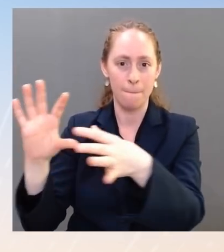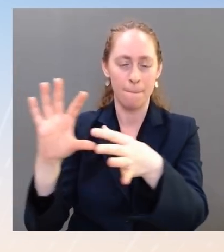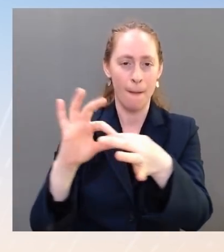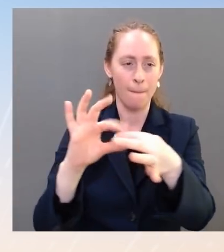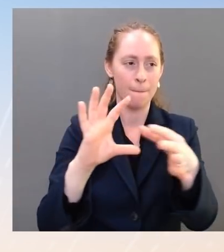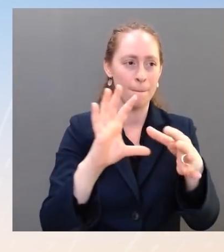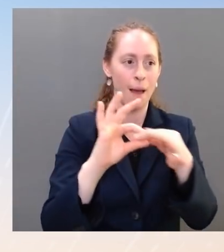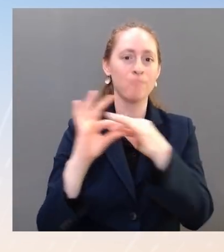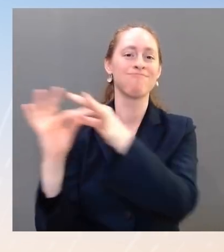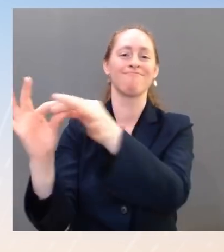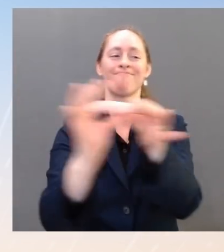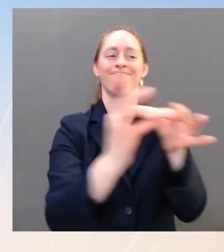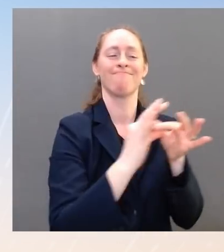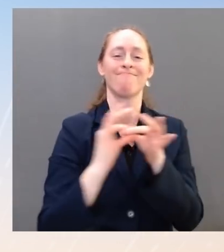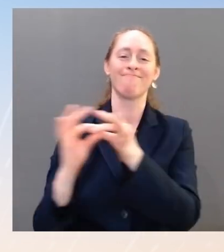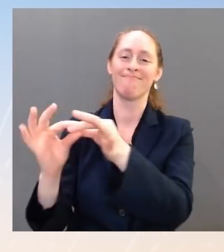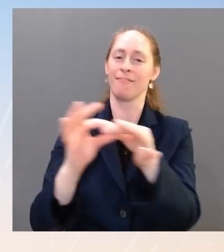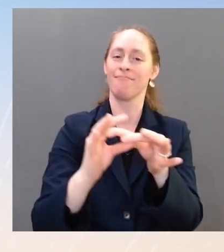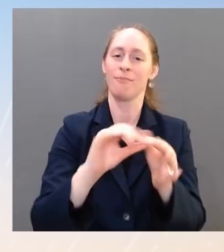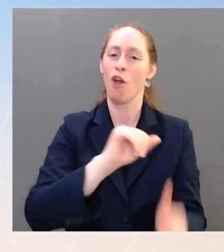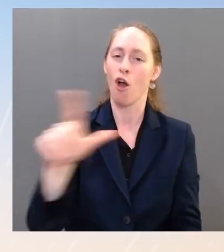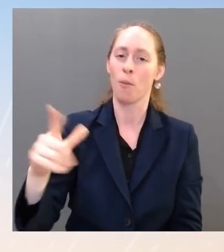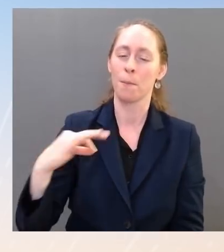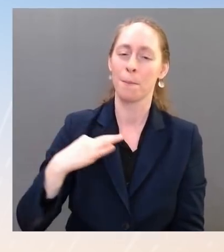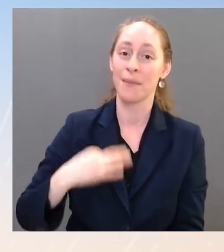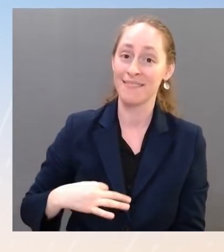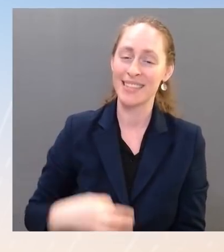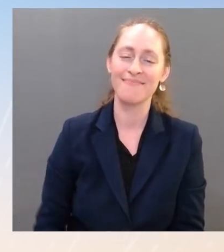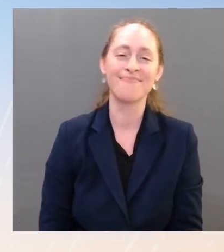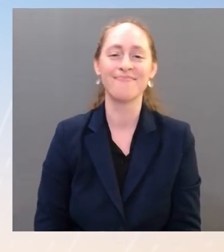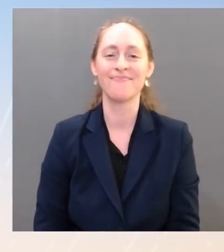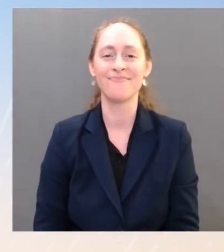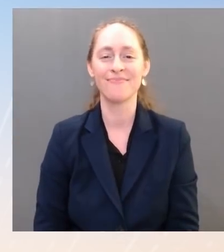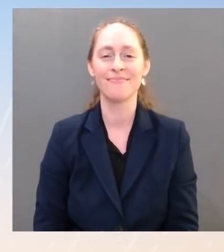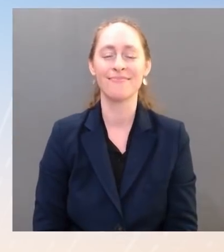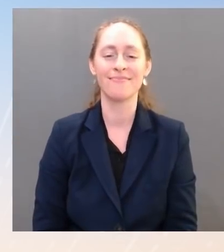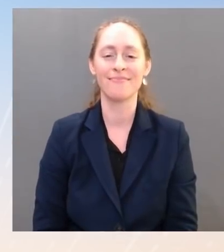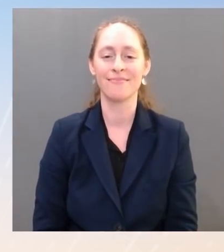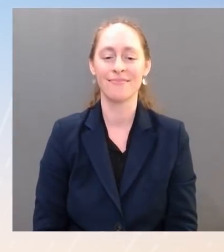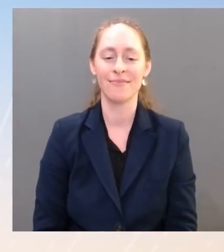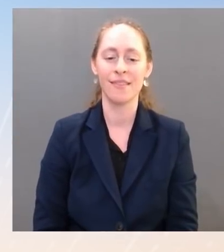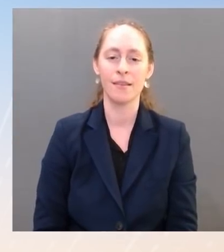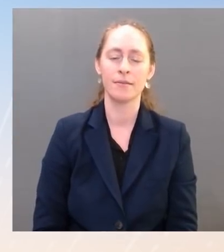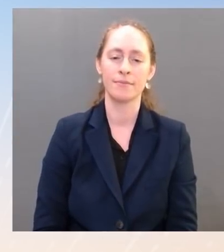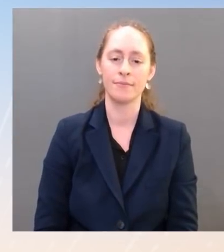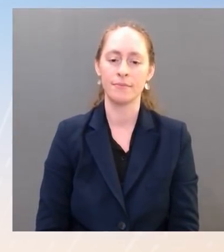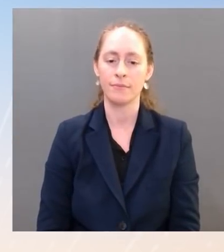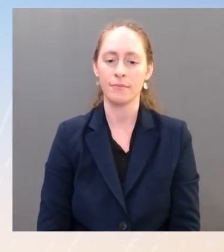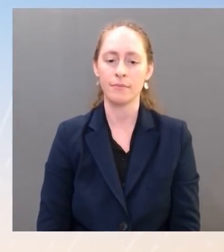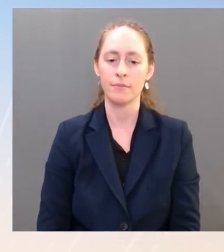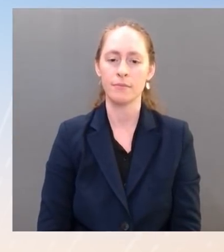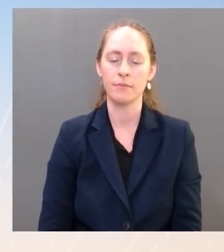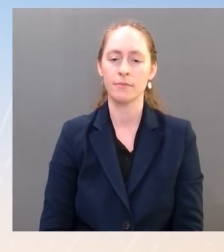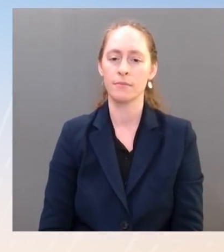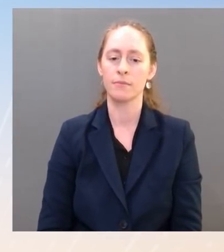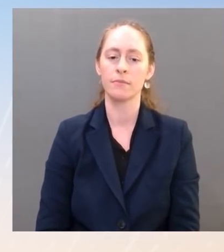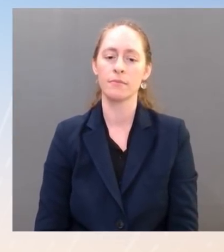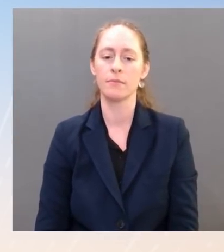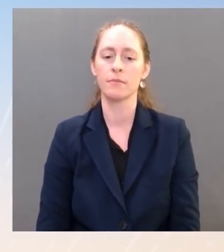can we get you to speak to the infant formula, supply chain issues there. Are you expecting potentially coming out of day FDA today